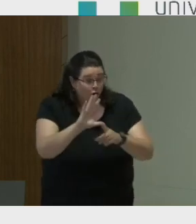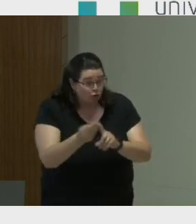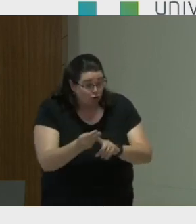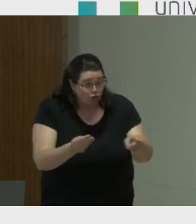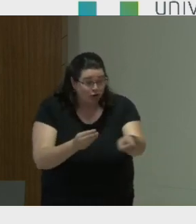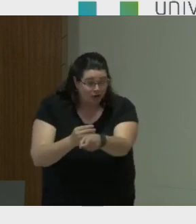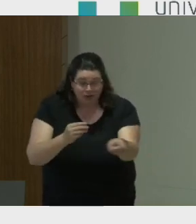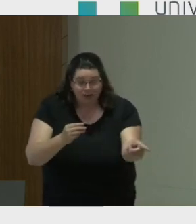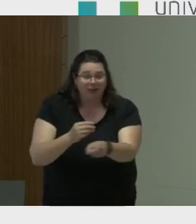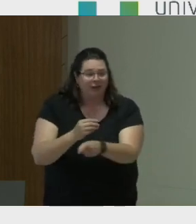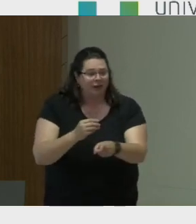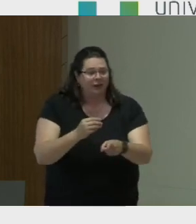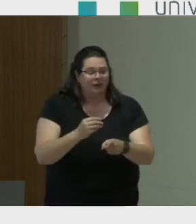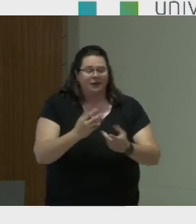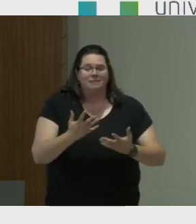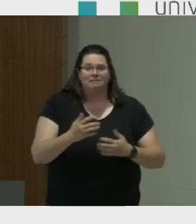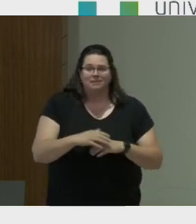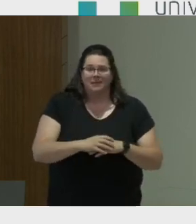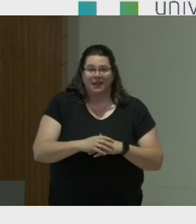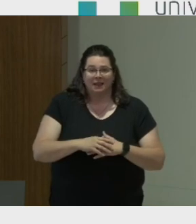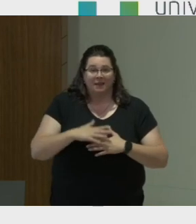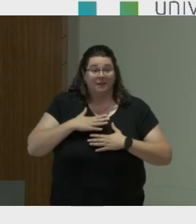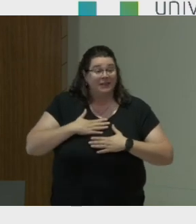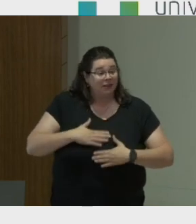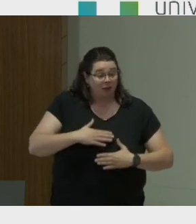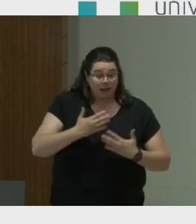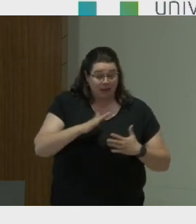limited physical abilities and lack of choice.